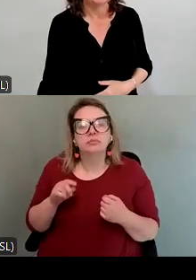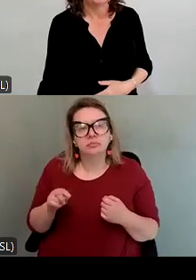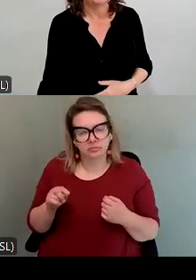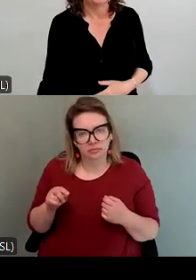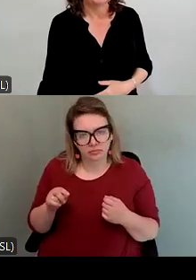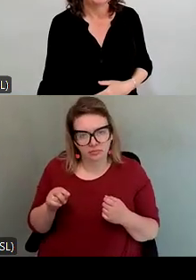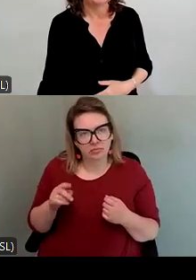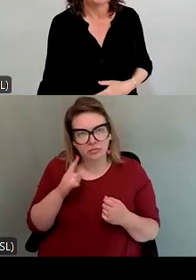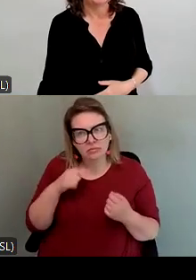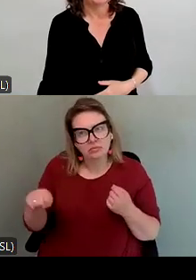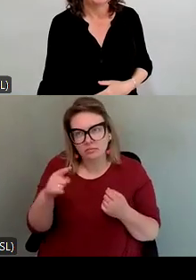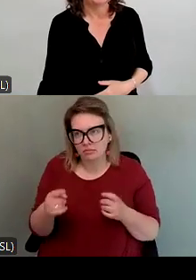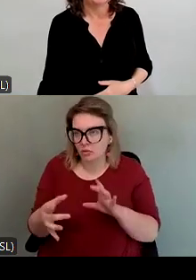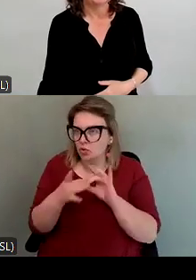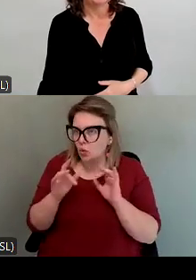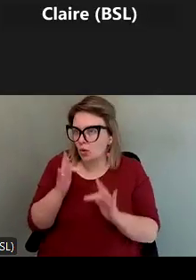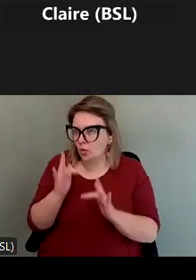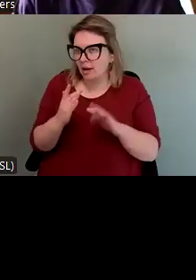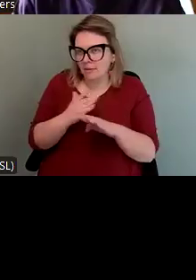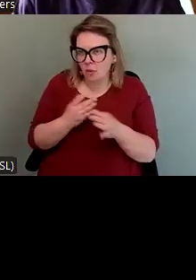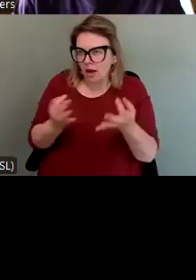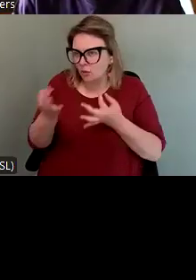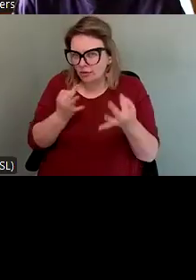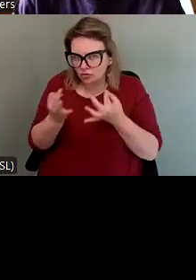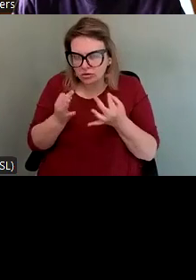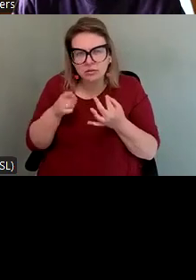was whether marketing bits are still relevant in 2026.